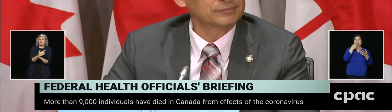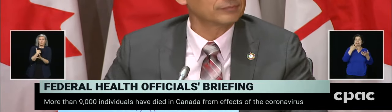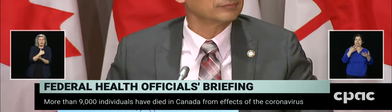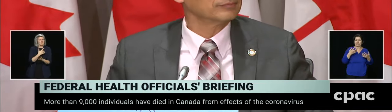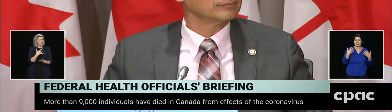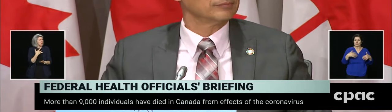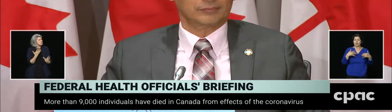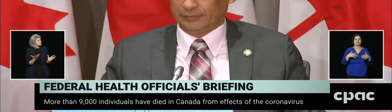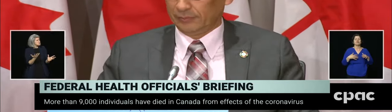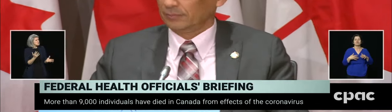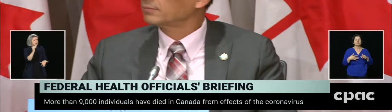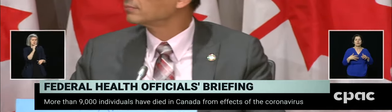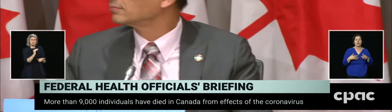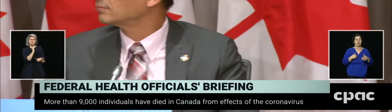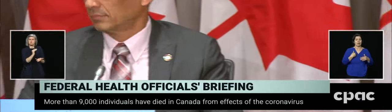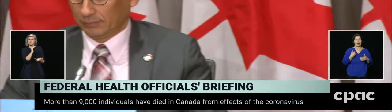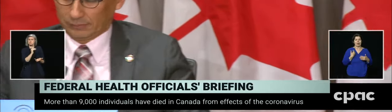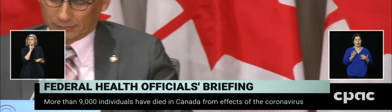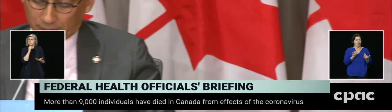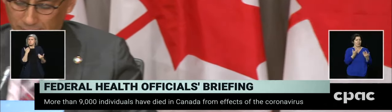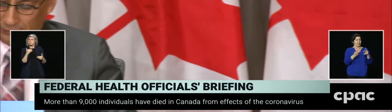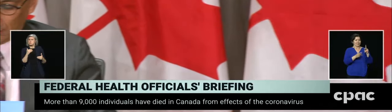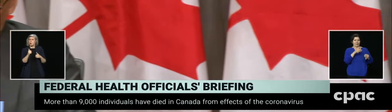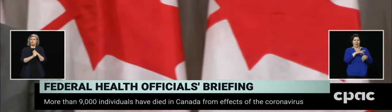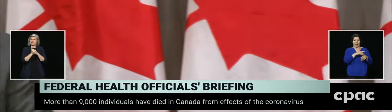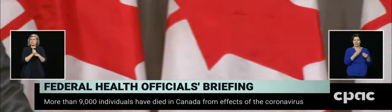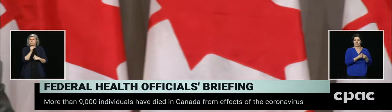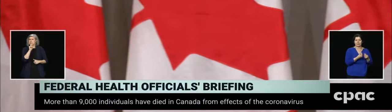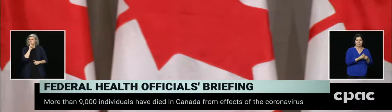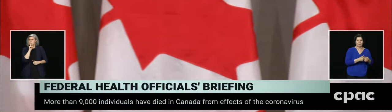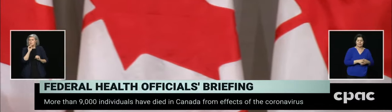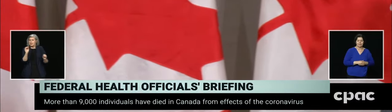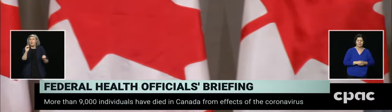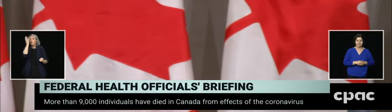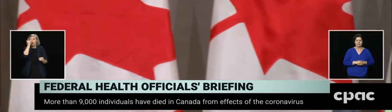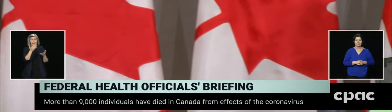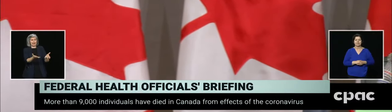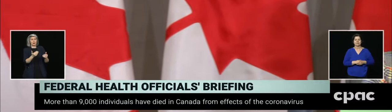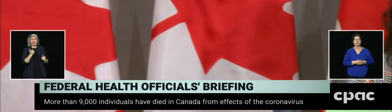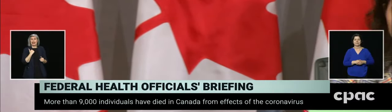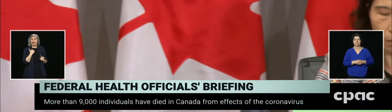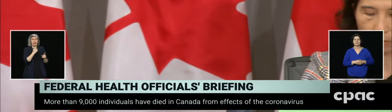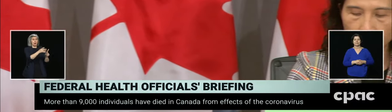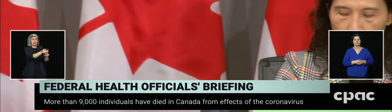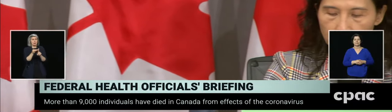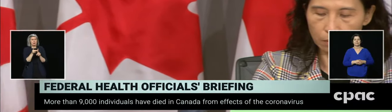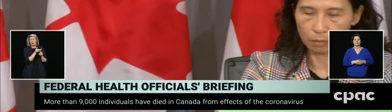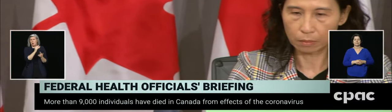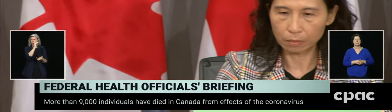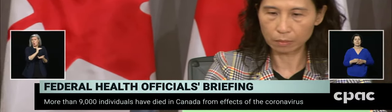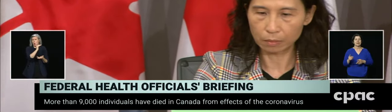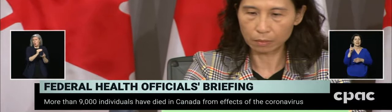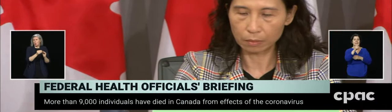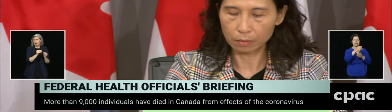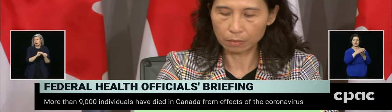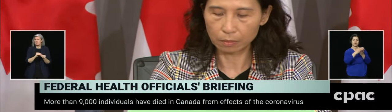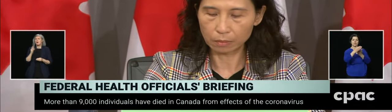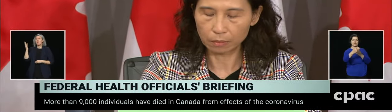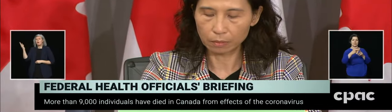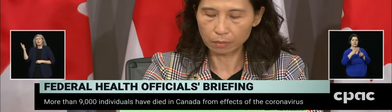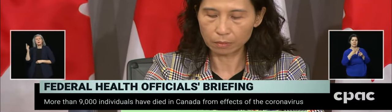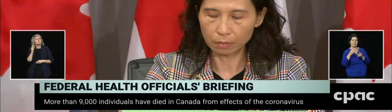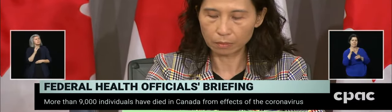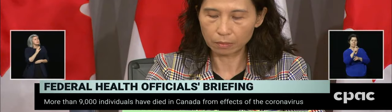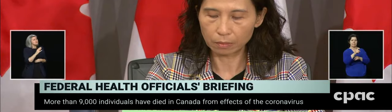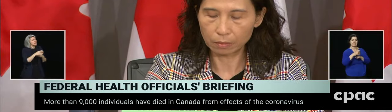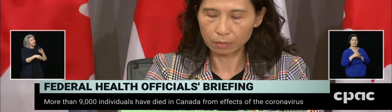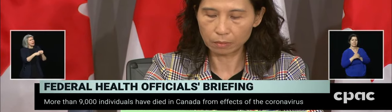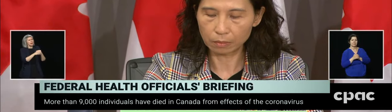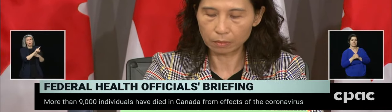LEVEL, BECAUSE THE NUMBER OF